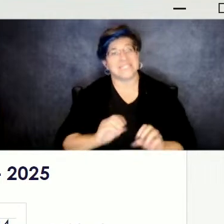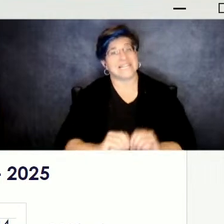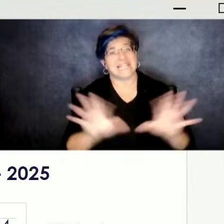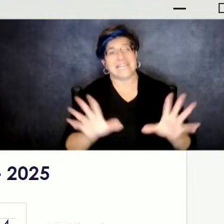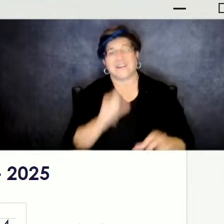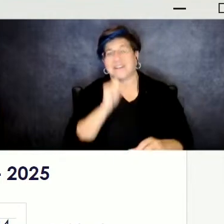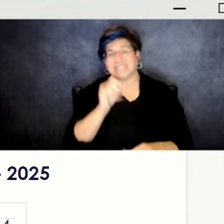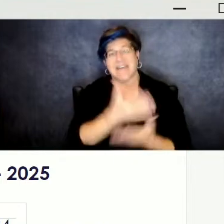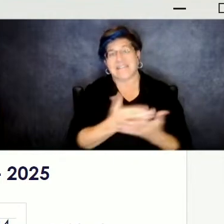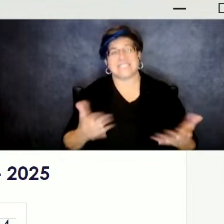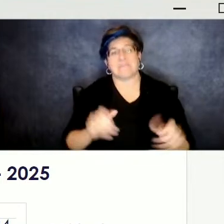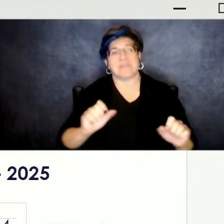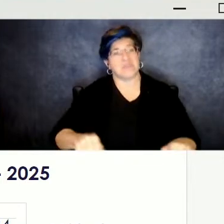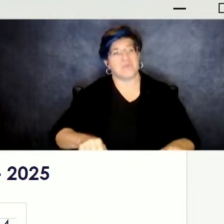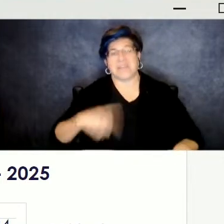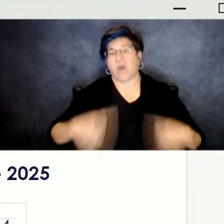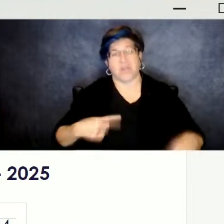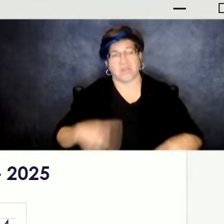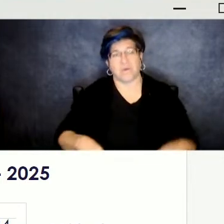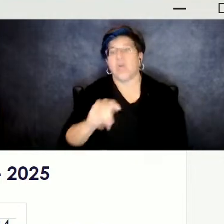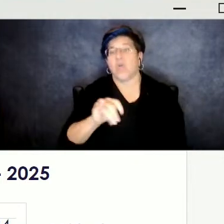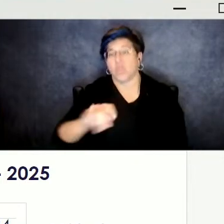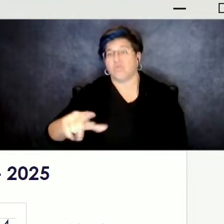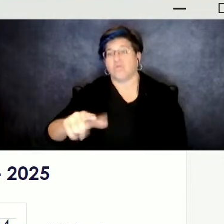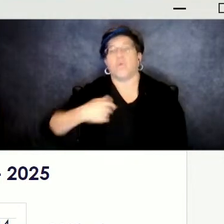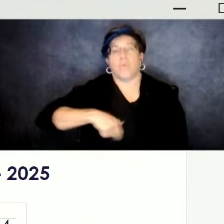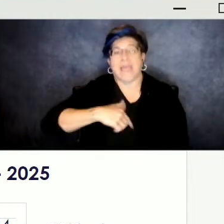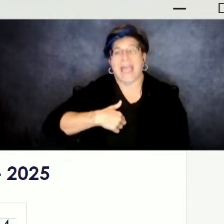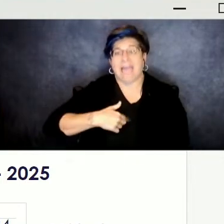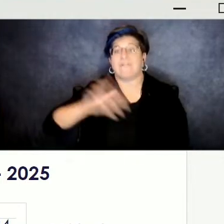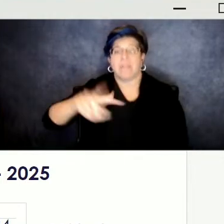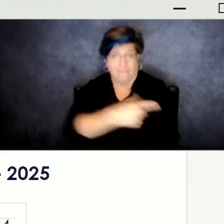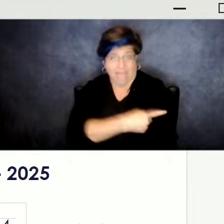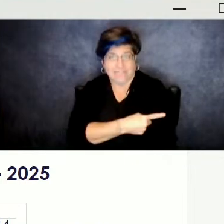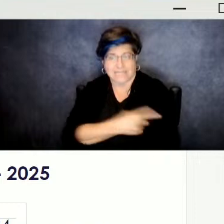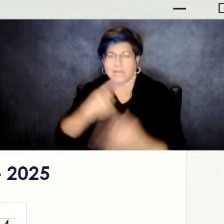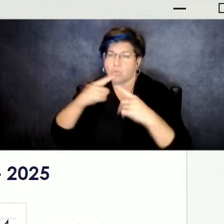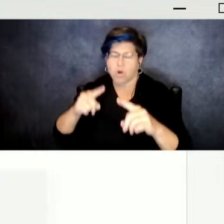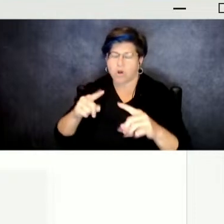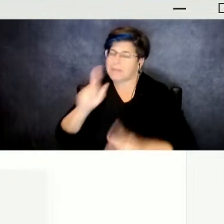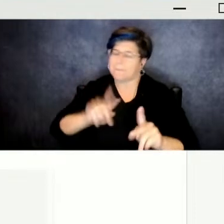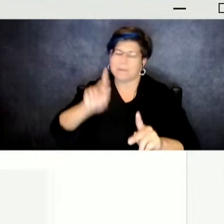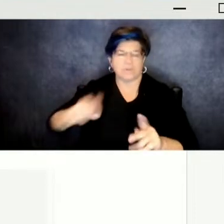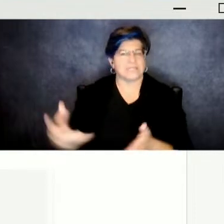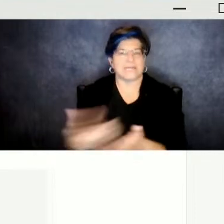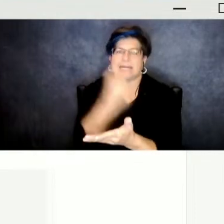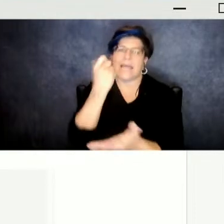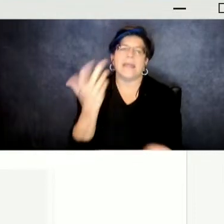AND SO I THINK THE DATA ARE VERY CLEAR. IT'S NOT REALLY SOMETHING YOU